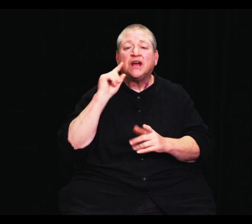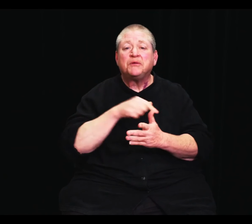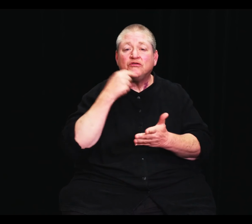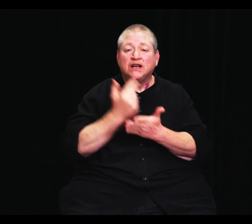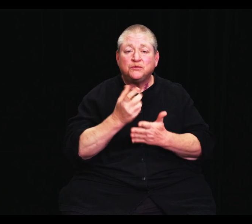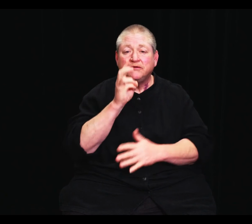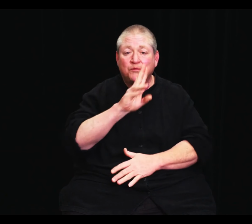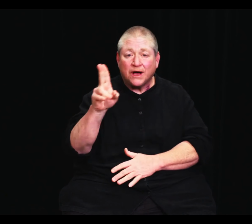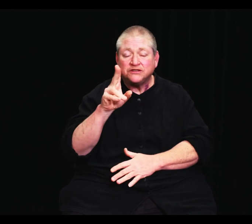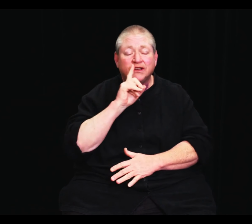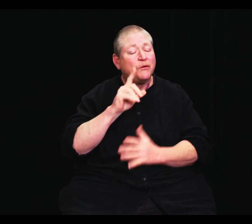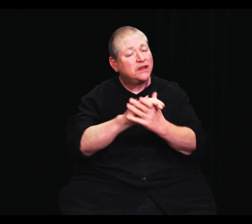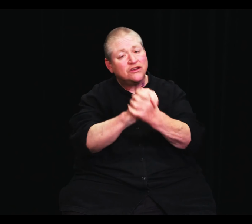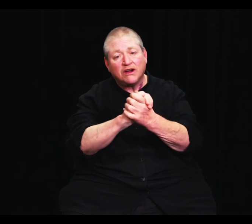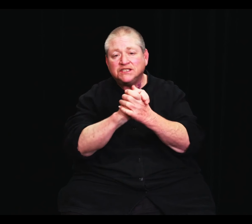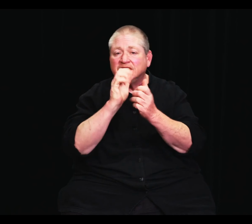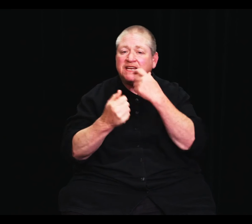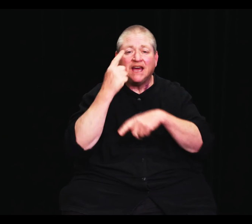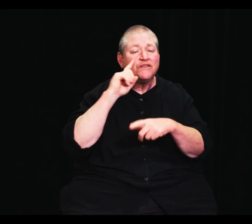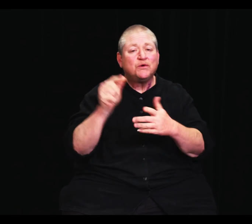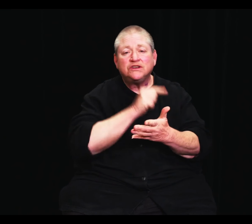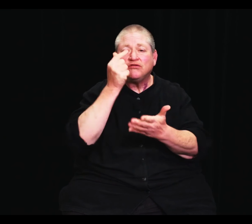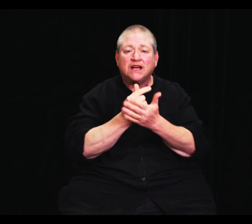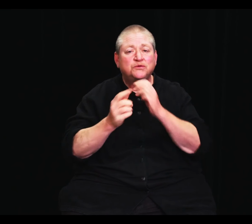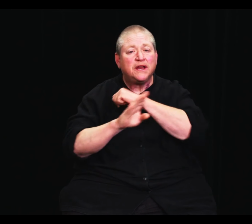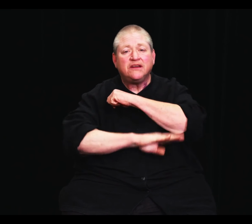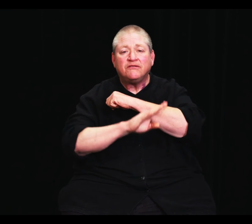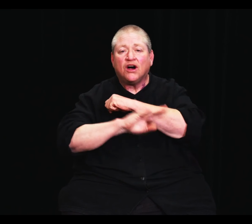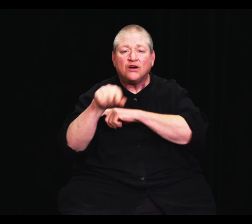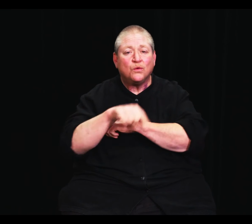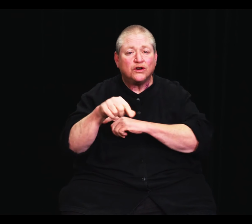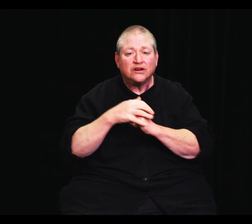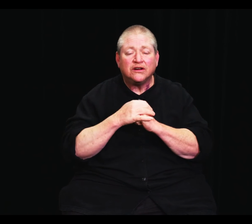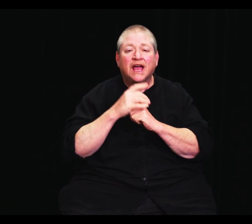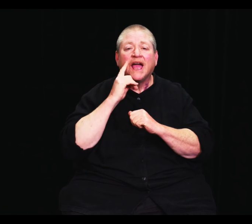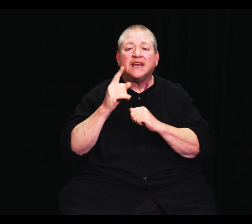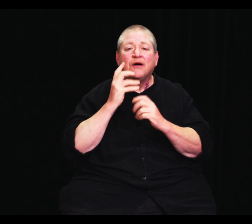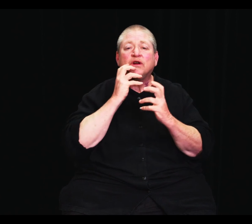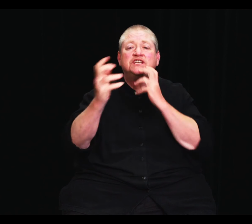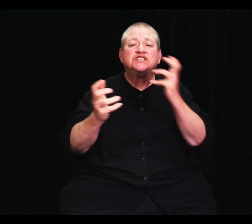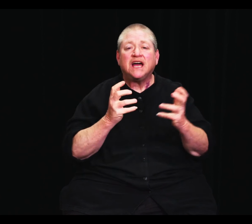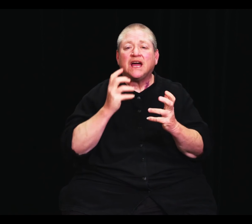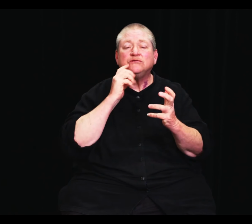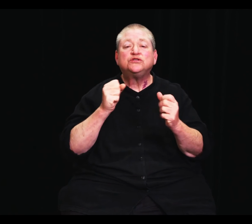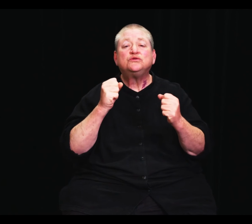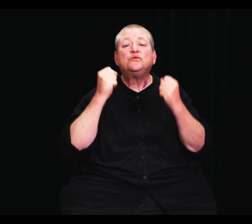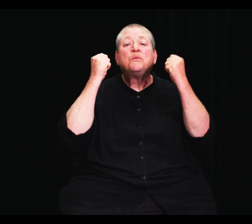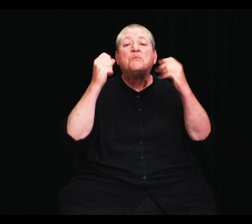Hi, my name is Sydney Evans and I am from Rochester, New Hampshire. I'm an out-of-state student at Western and I just want to congratulate everyone